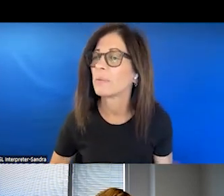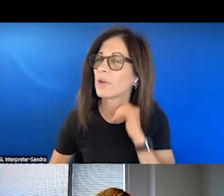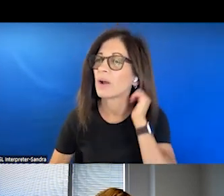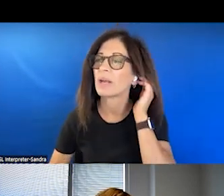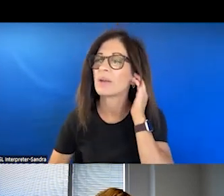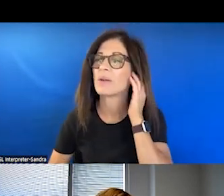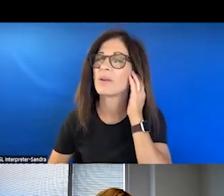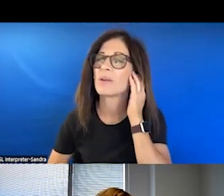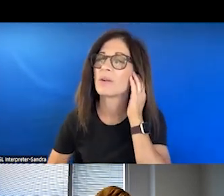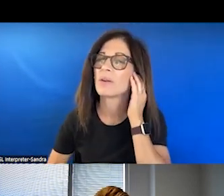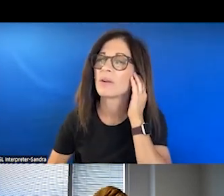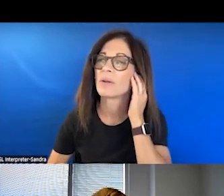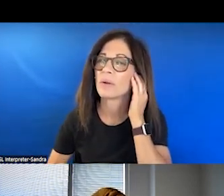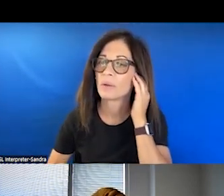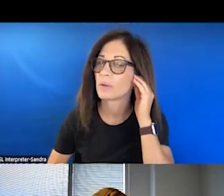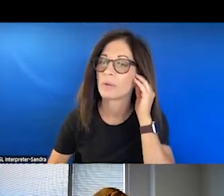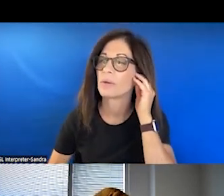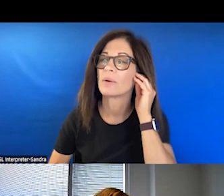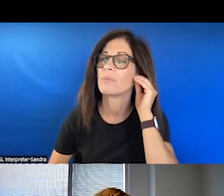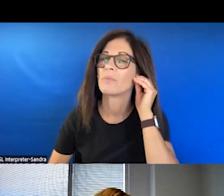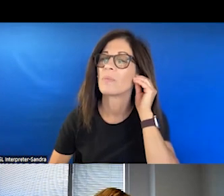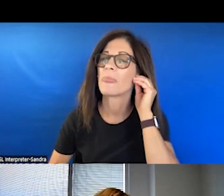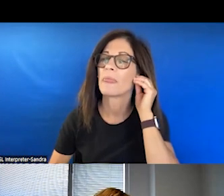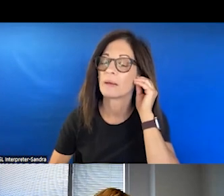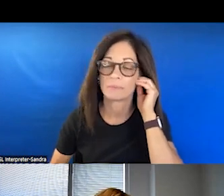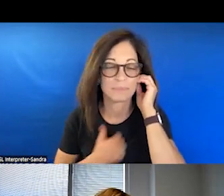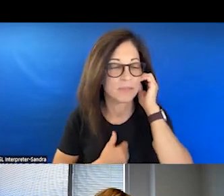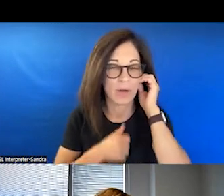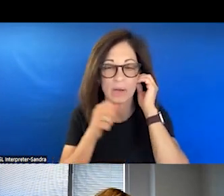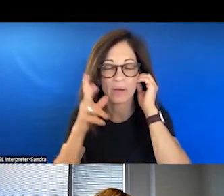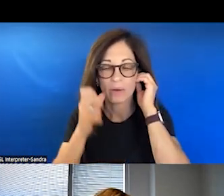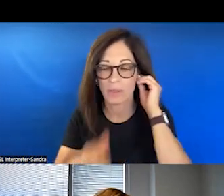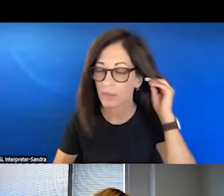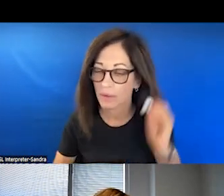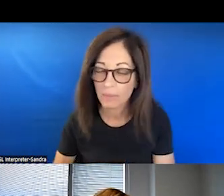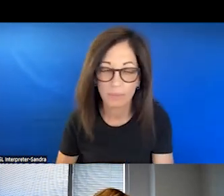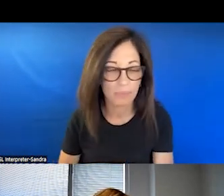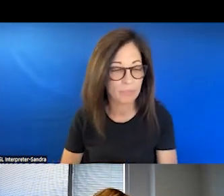HAS BEEN ABLE TO PULL TOGETHER. YOU CAN EDIT. IF YOUR DRIVE TIME IS 20 MINUTE IN THAT COUNTY,